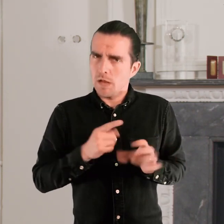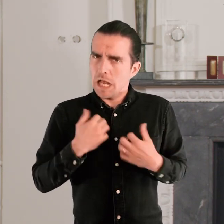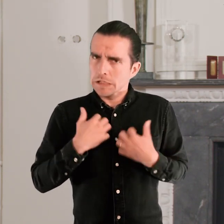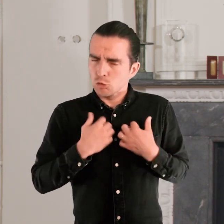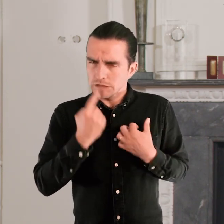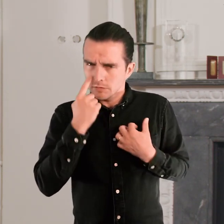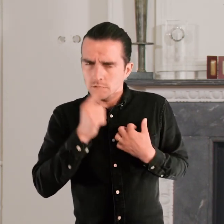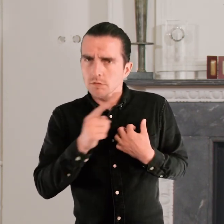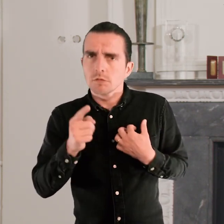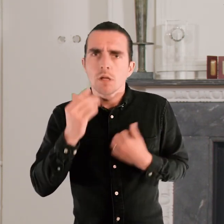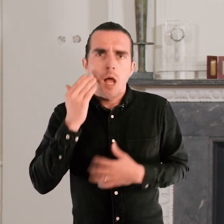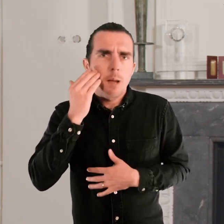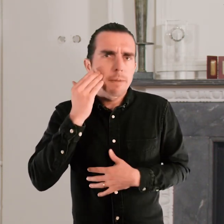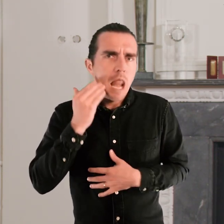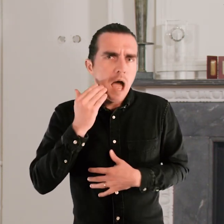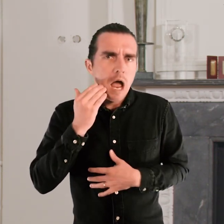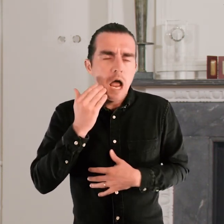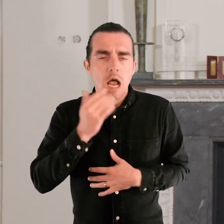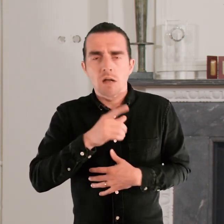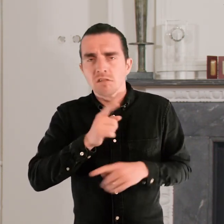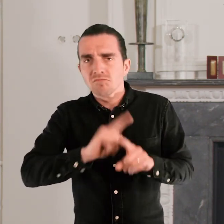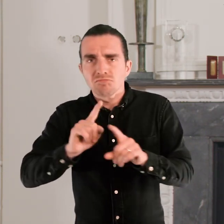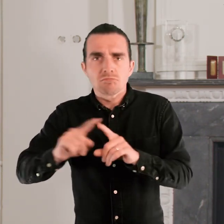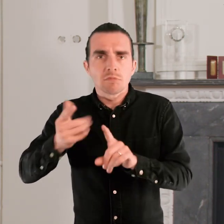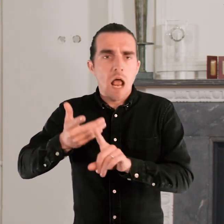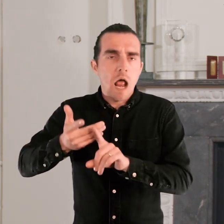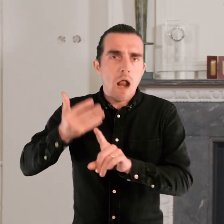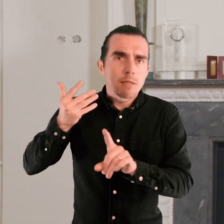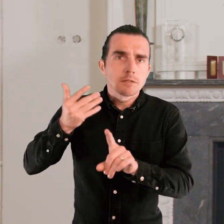it's concentrated among black and ethnic minority groups,